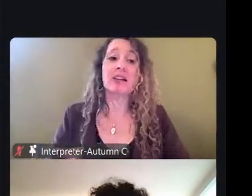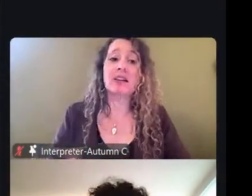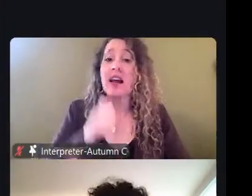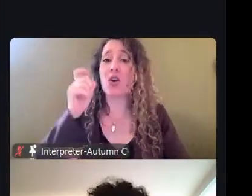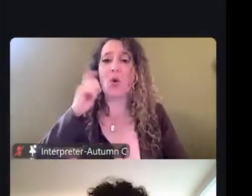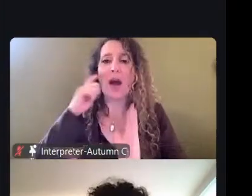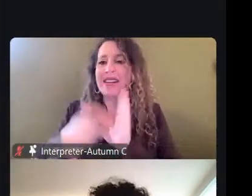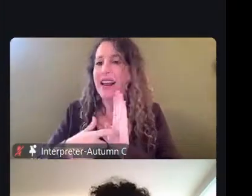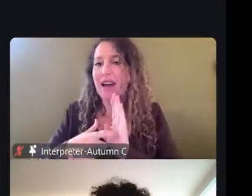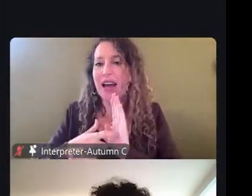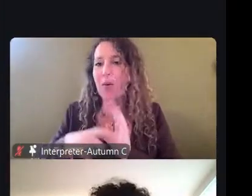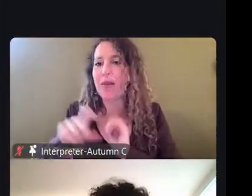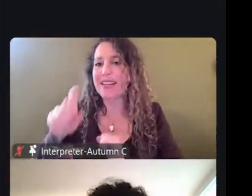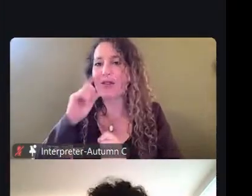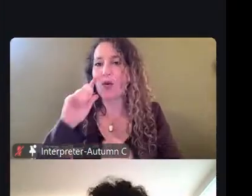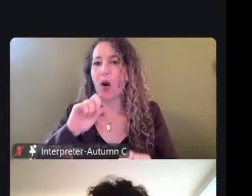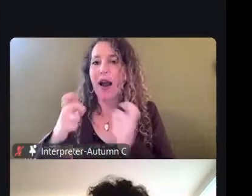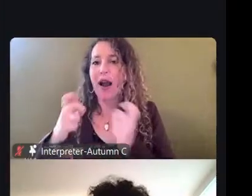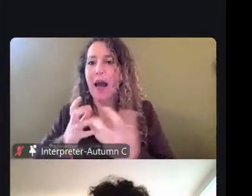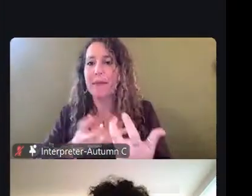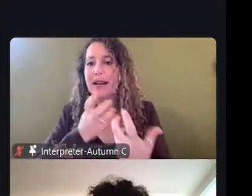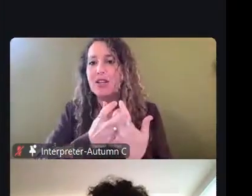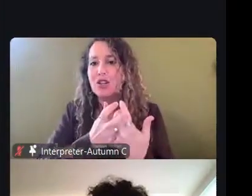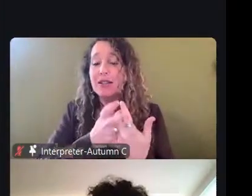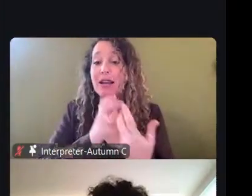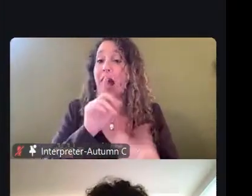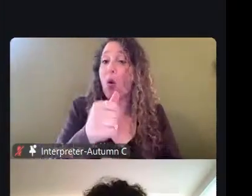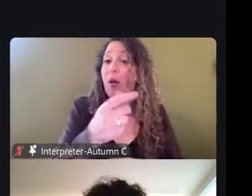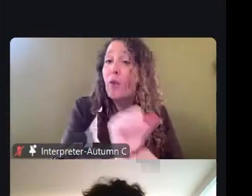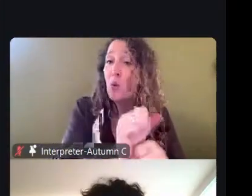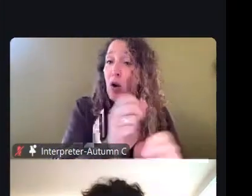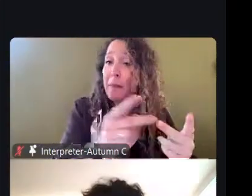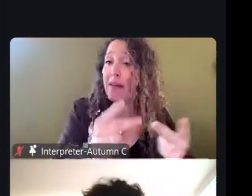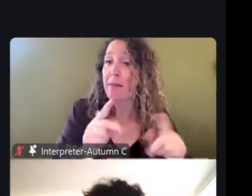for accommodations, not only in the workplace but also at school.